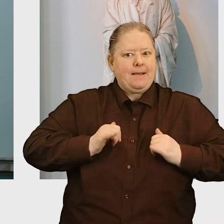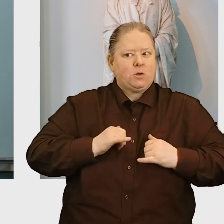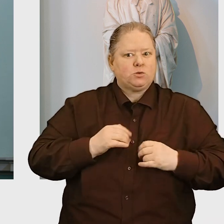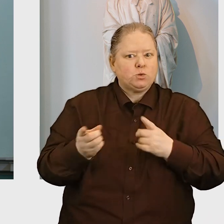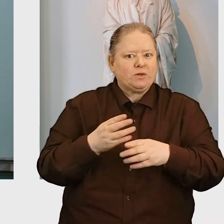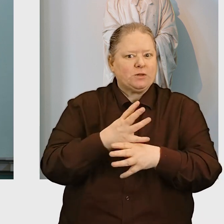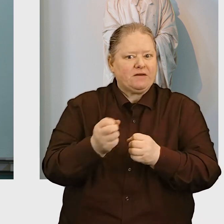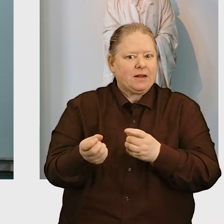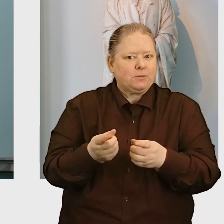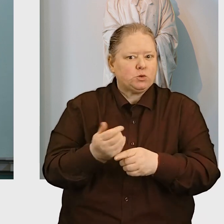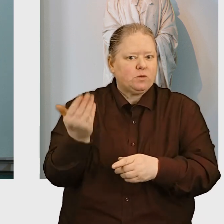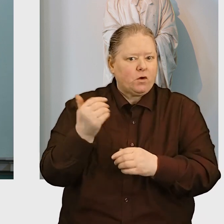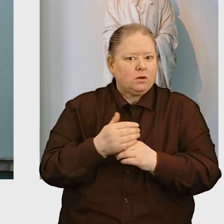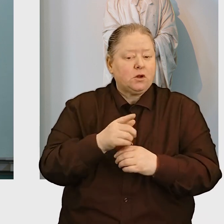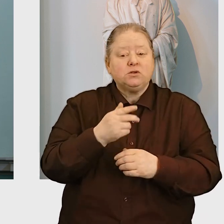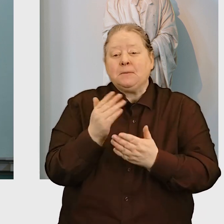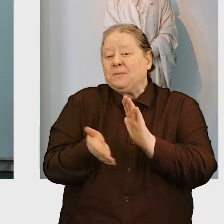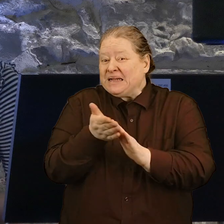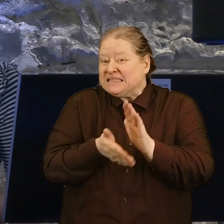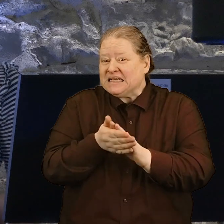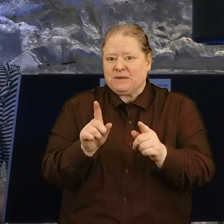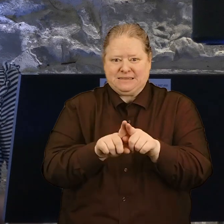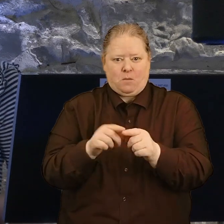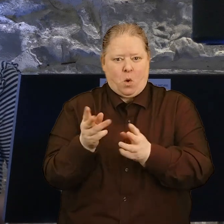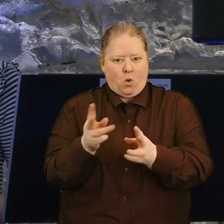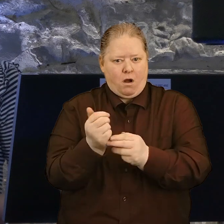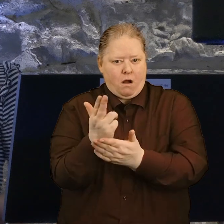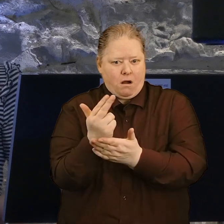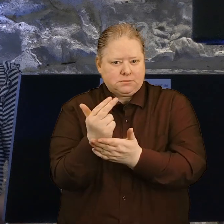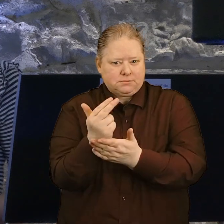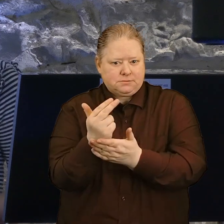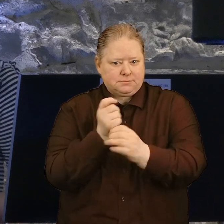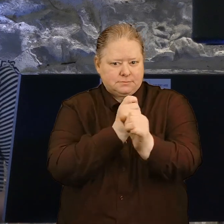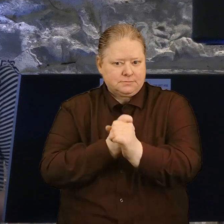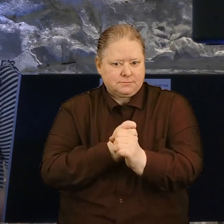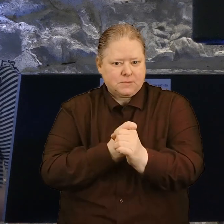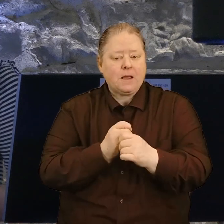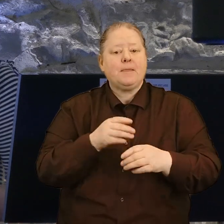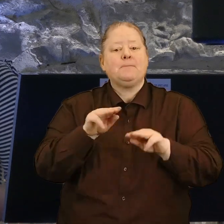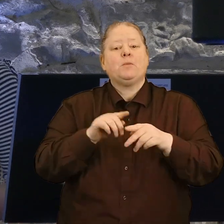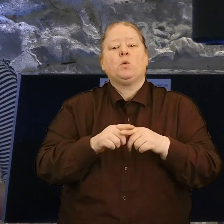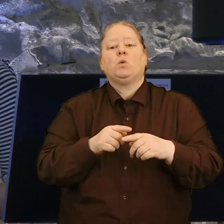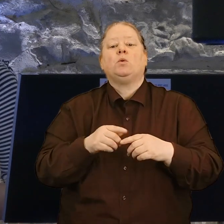they'd been able to before - not just the building, but the artworks. The fellows who commissioned the statues were active, as Dixon